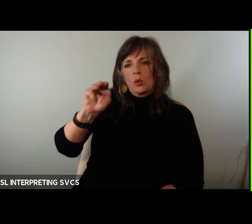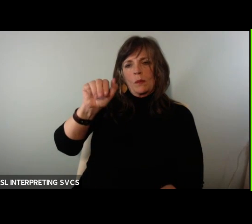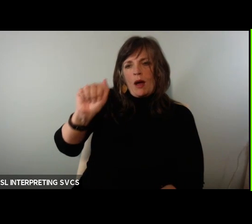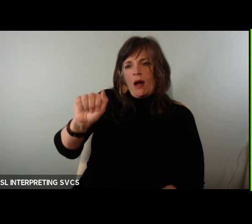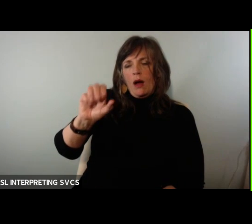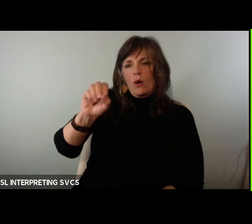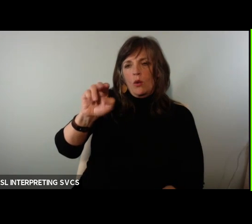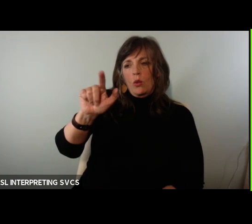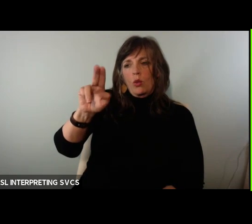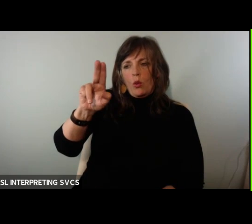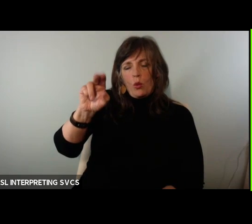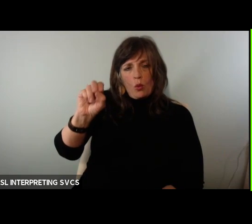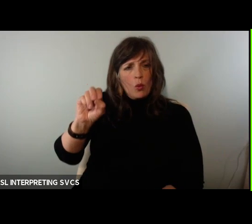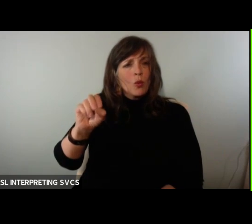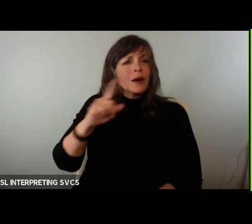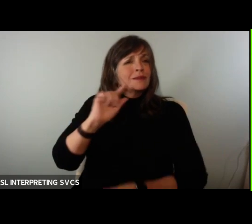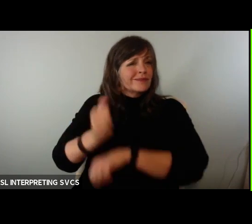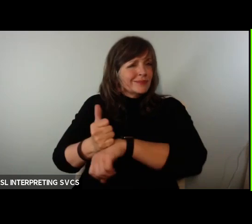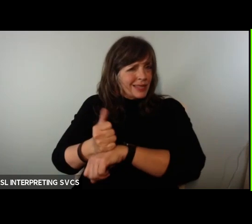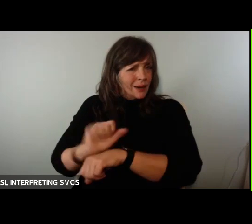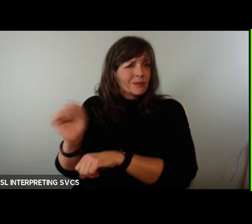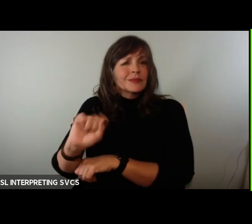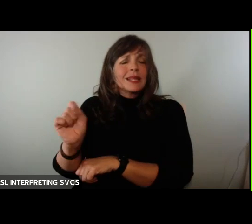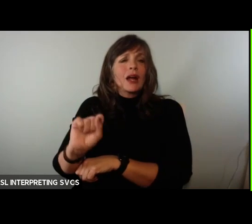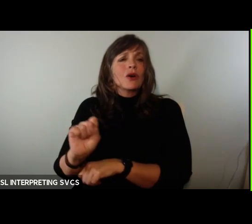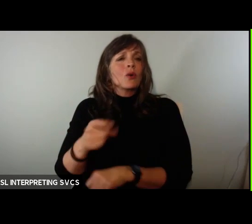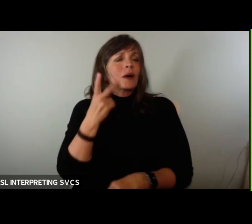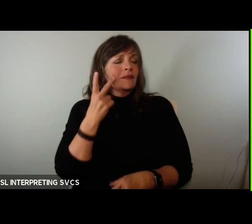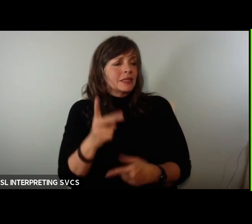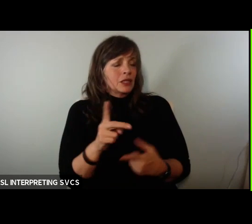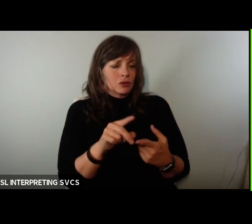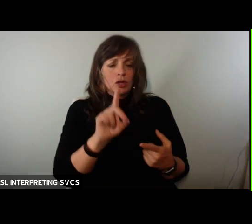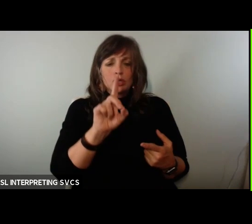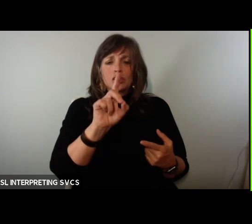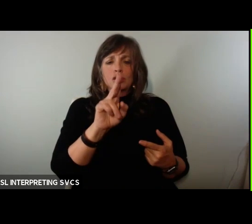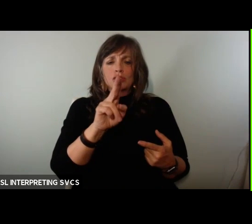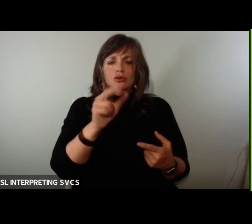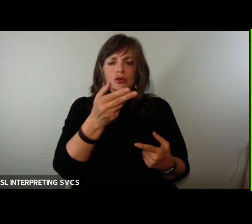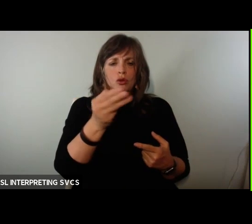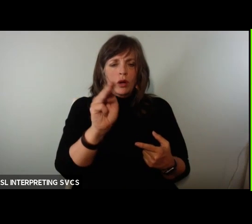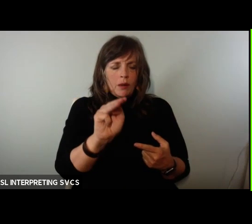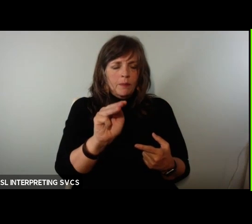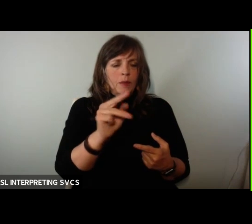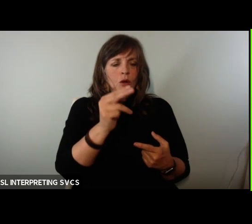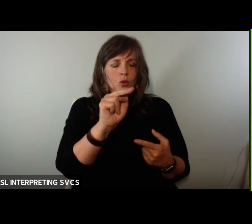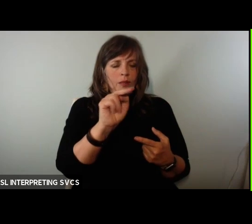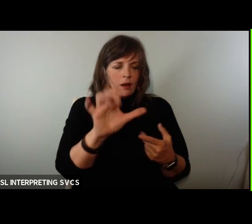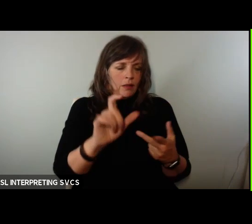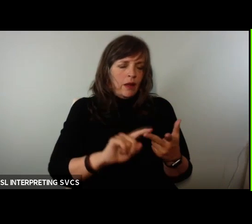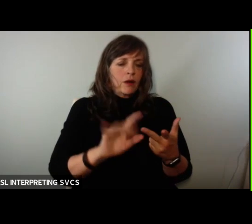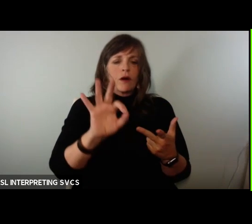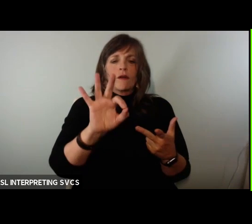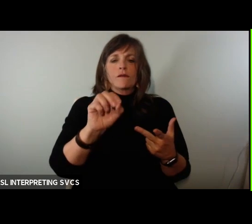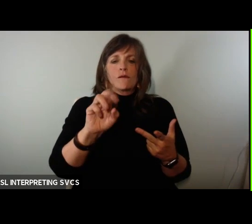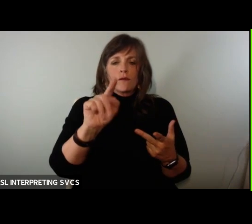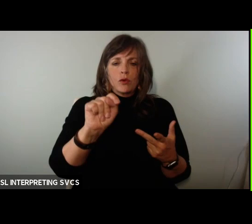We have seen examples in Durham, North Carolina, Fort Worth, Texas, all over California, New York, and beyond.